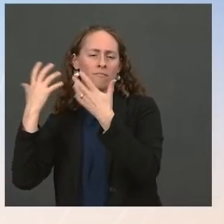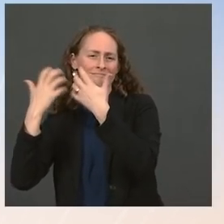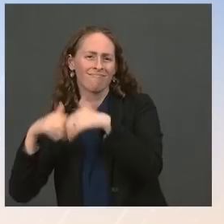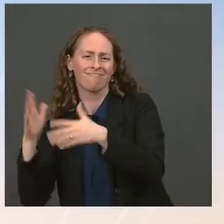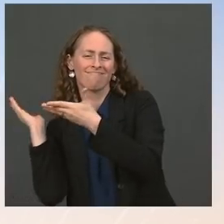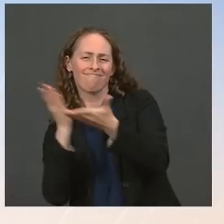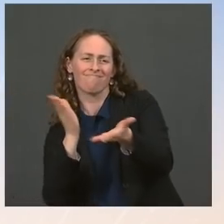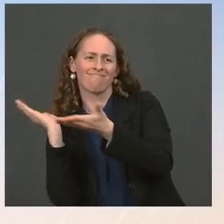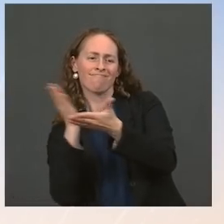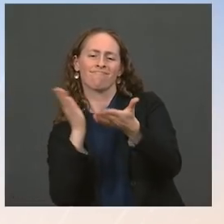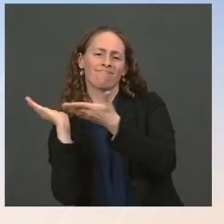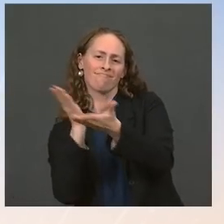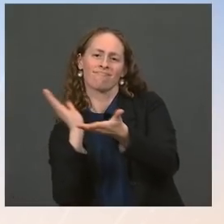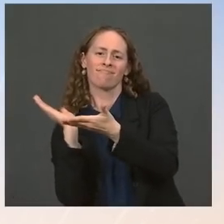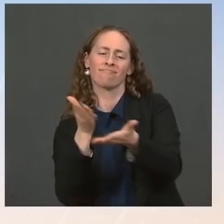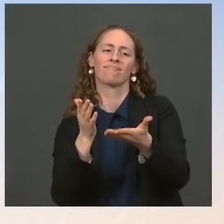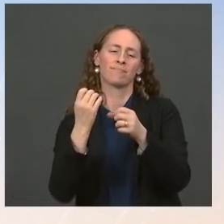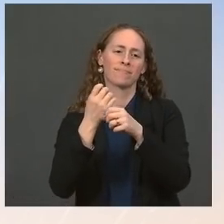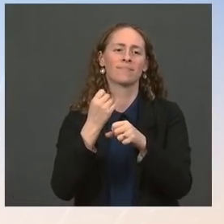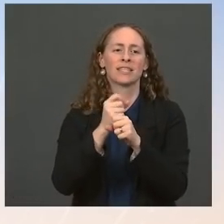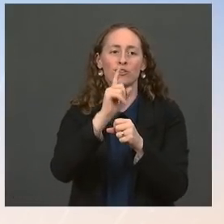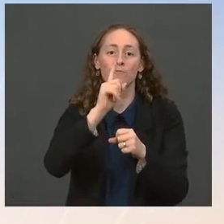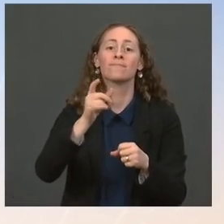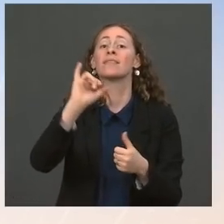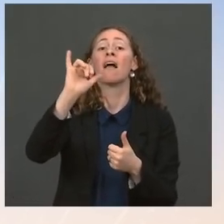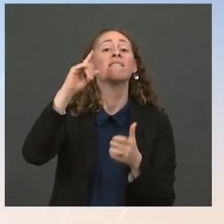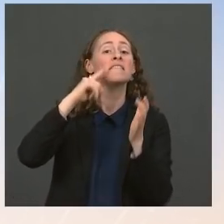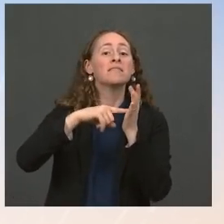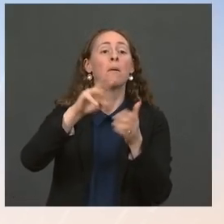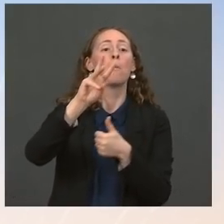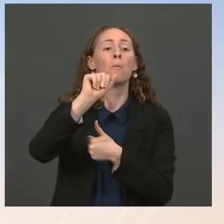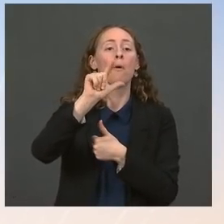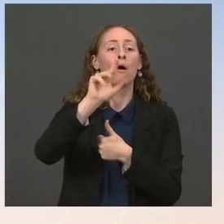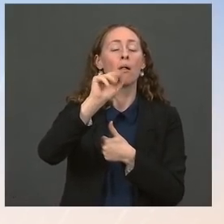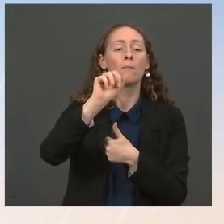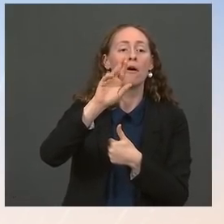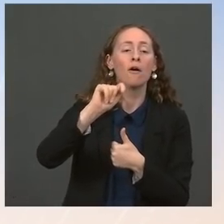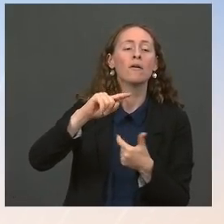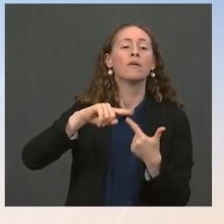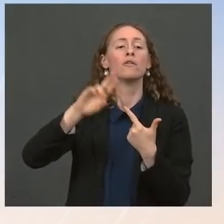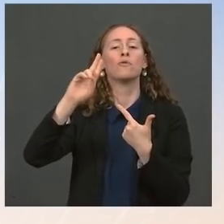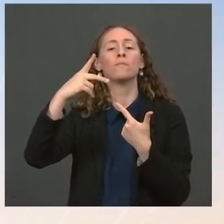Walmart, UPS, FedEx, Samsung, Home Depot, and Target are using more off-peak